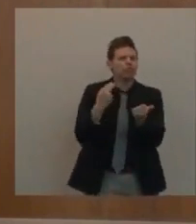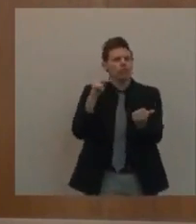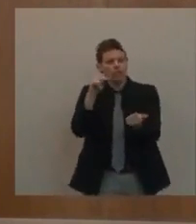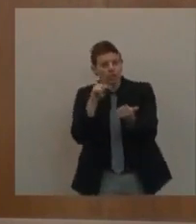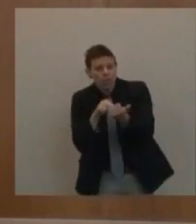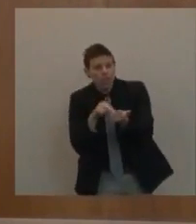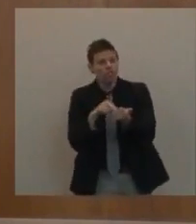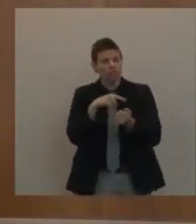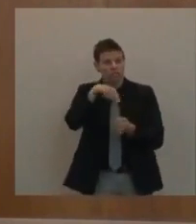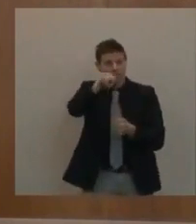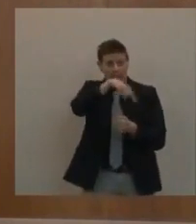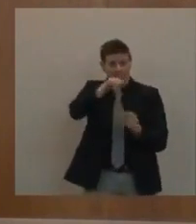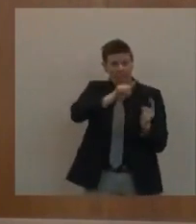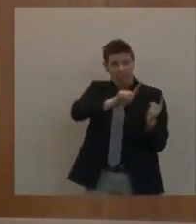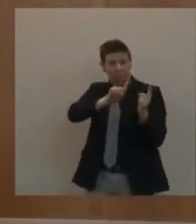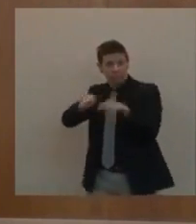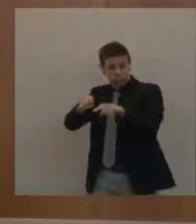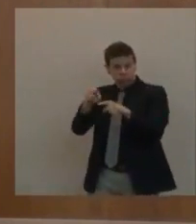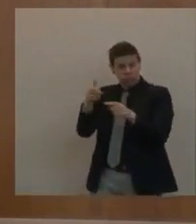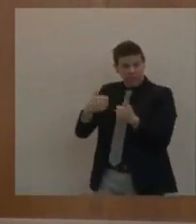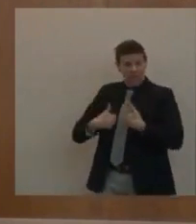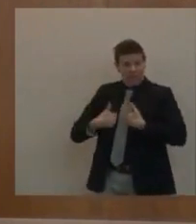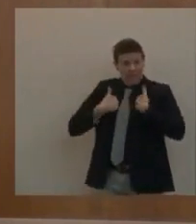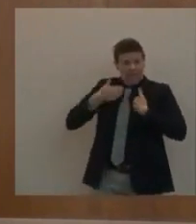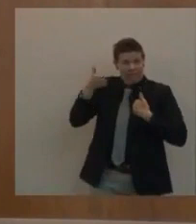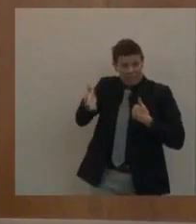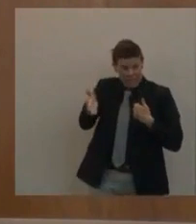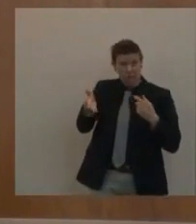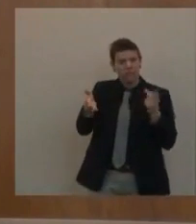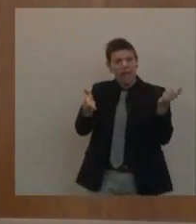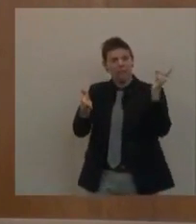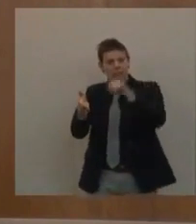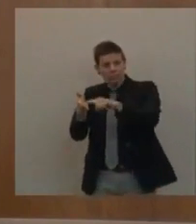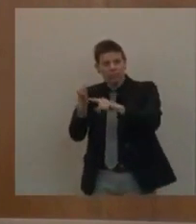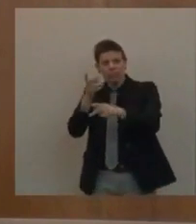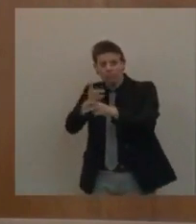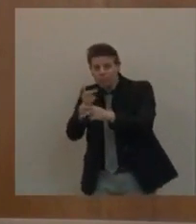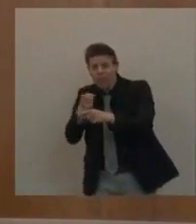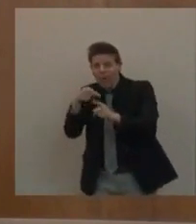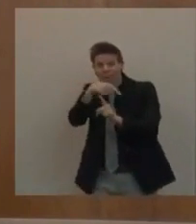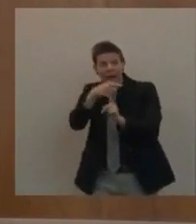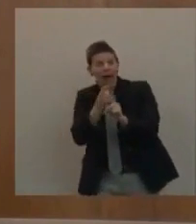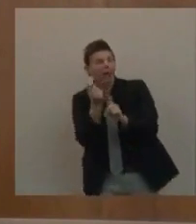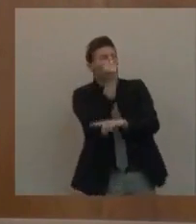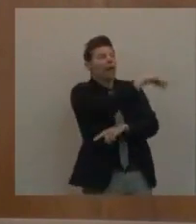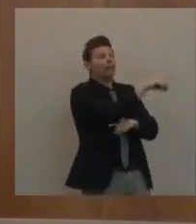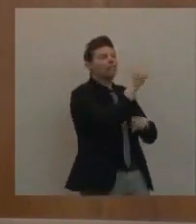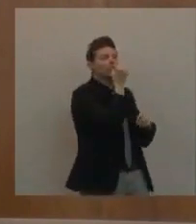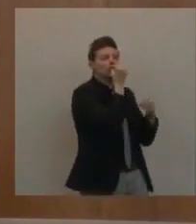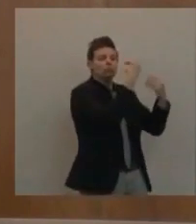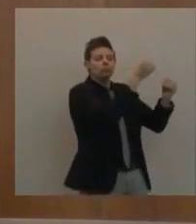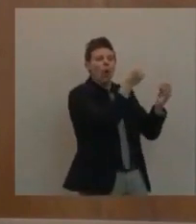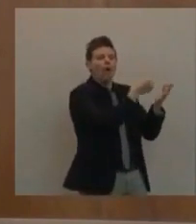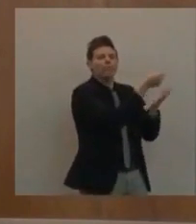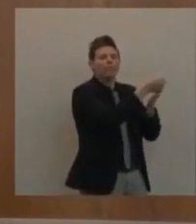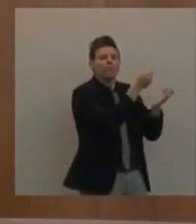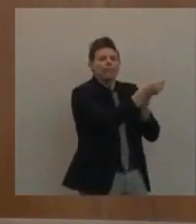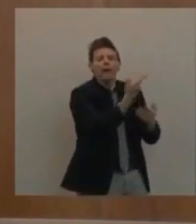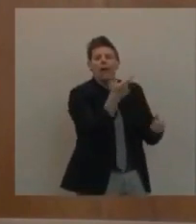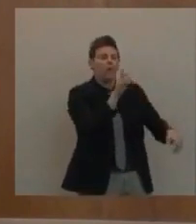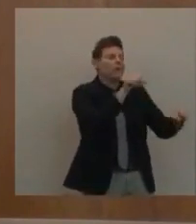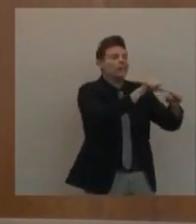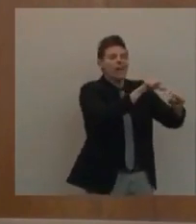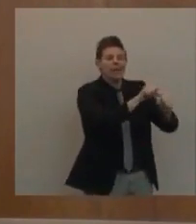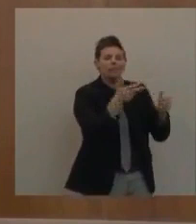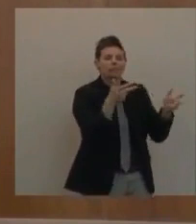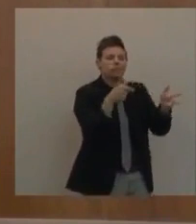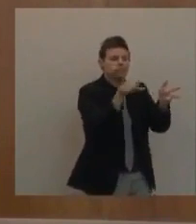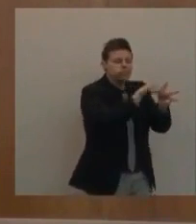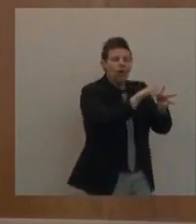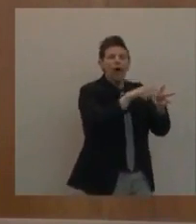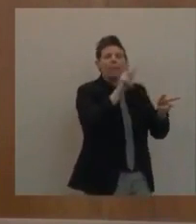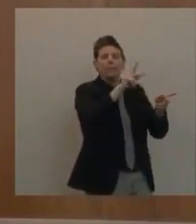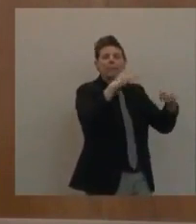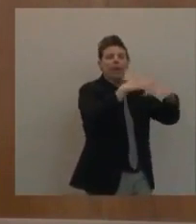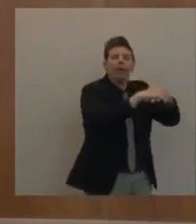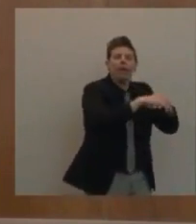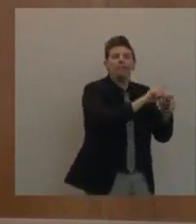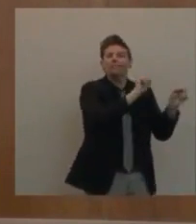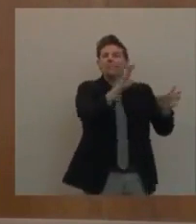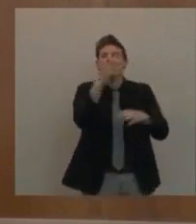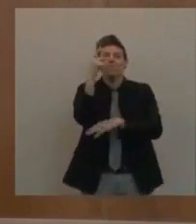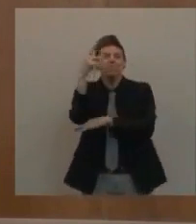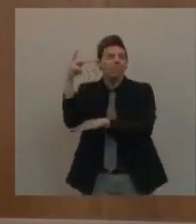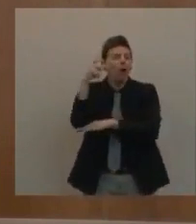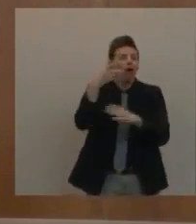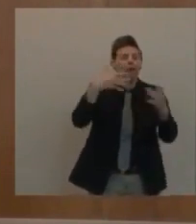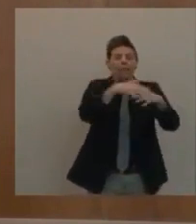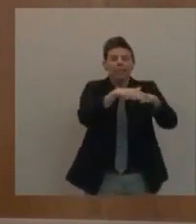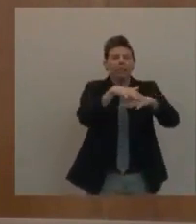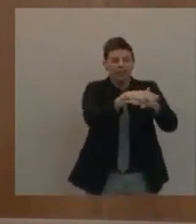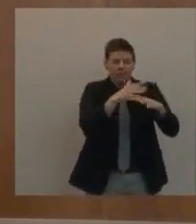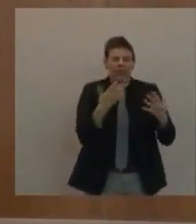BUT IF YOU ARE OUT AND ABOUT AND THE CAREGIVERS AND NURSES AND DOCTORS, WHO ARE COMING TO THAT PARTICULAR FACILITY WHERE SHE LIVES HAVE BEEN TO GROCERY STORES WHERE TOO MANY PEOPLE